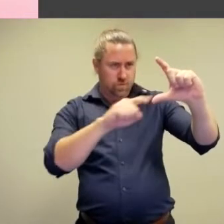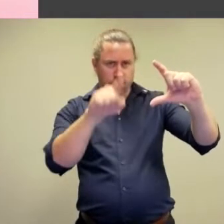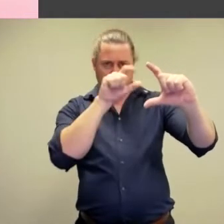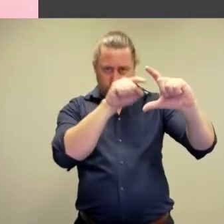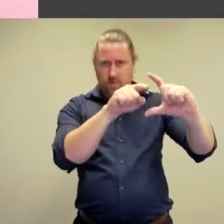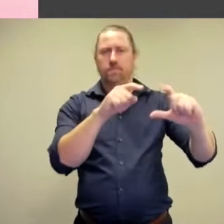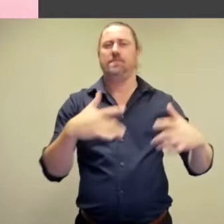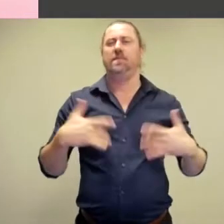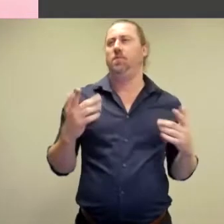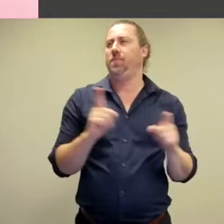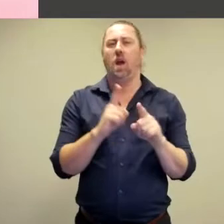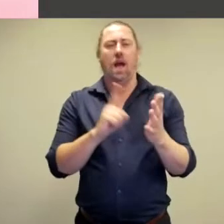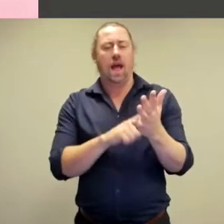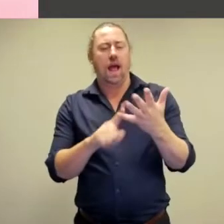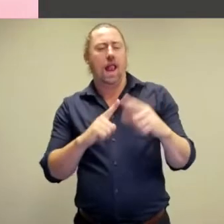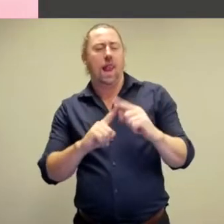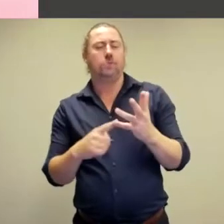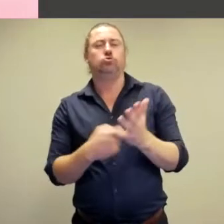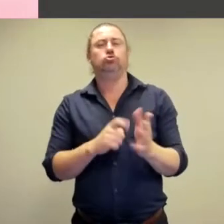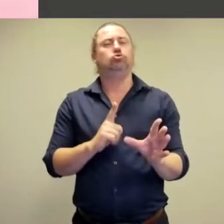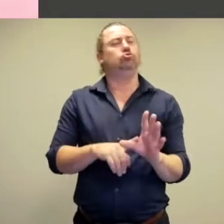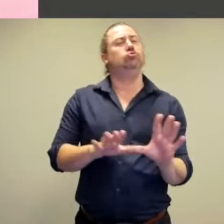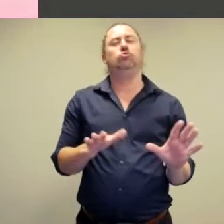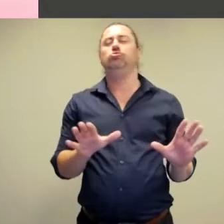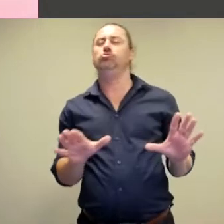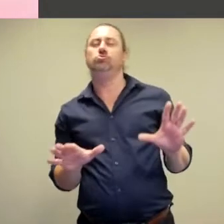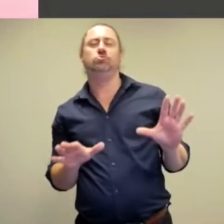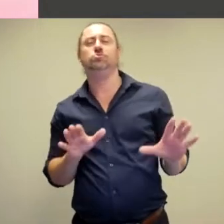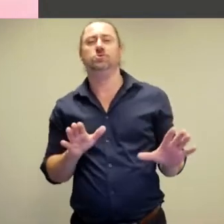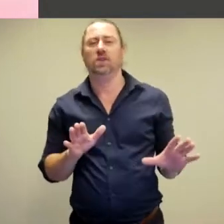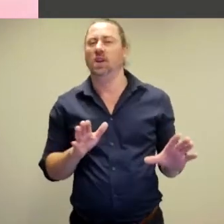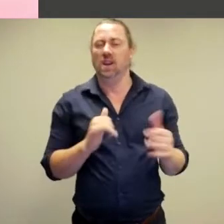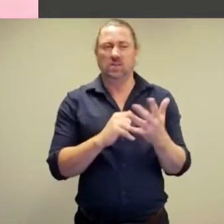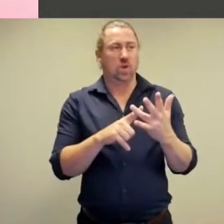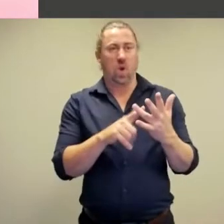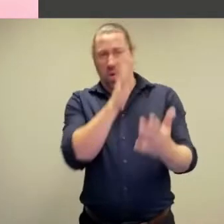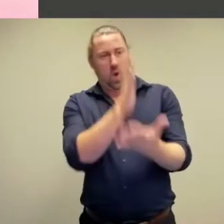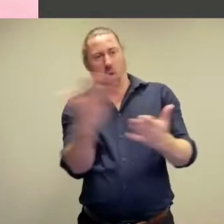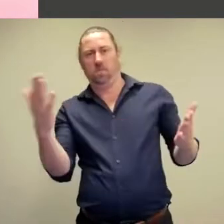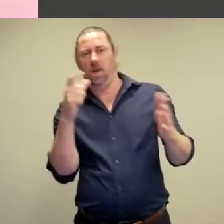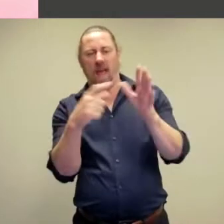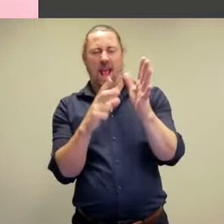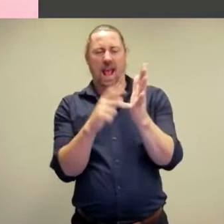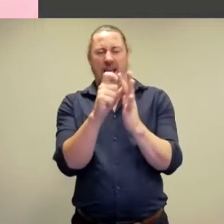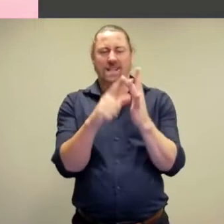feel to this image and it's kind of so